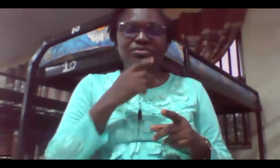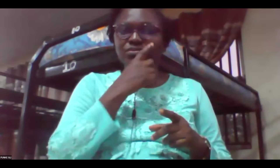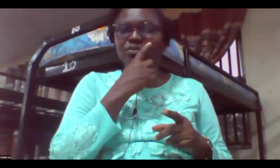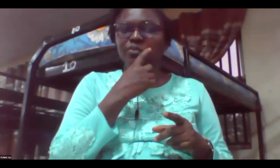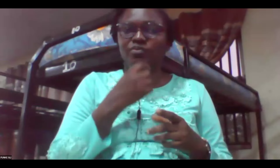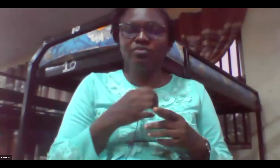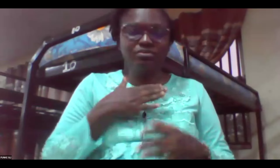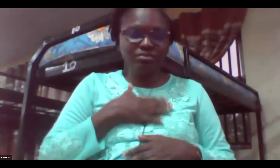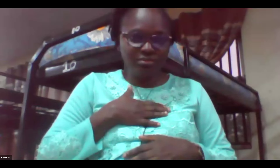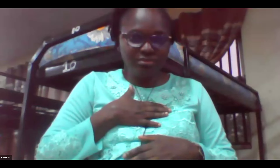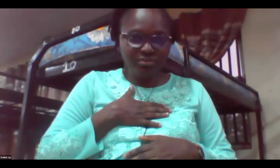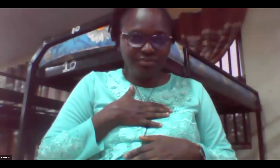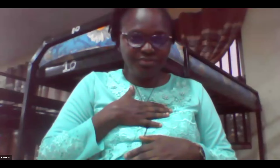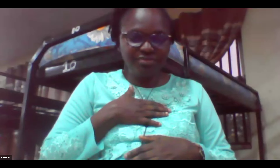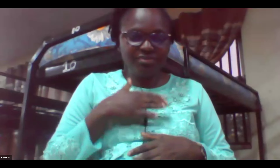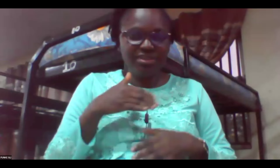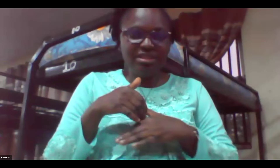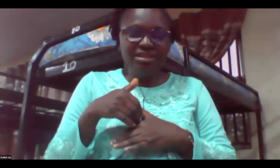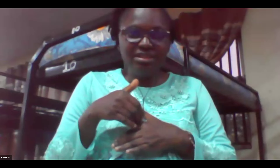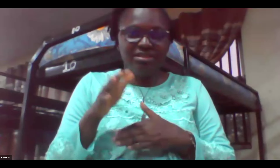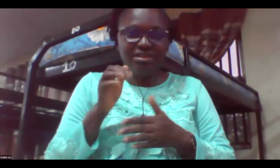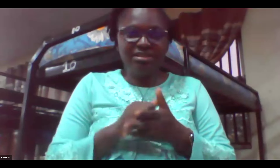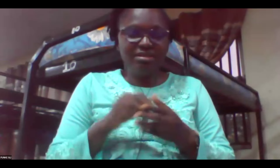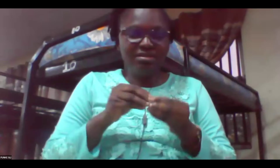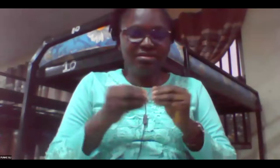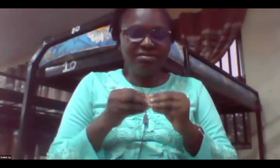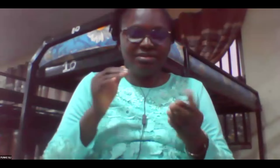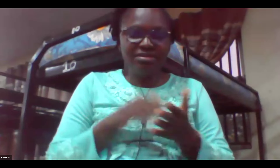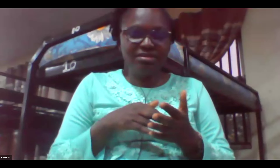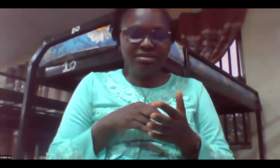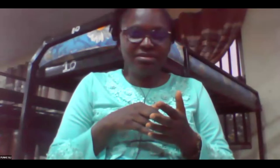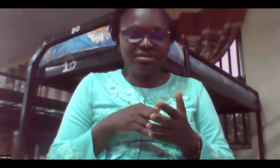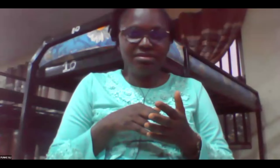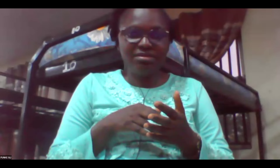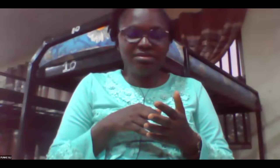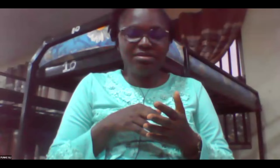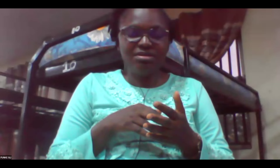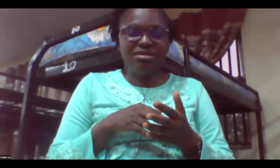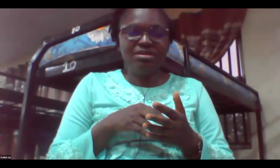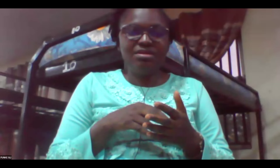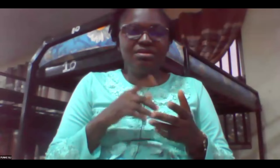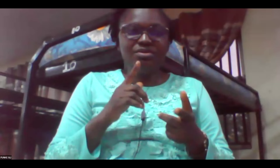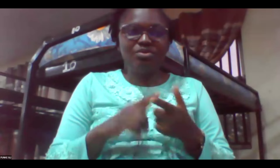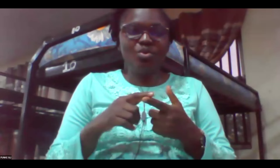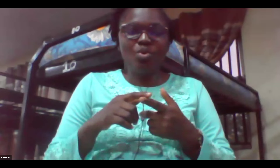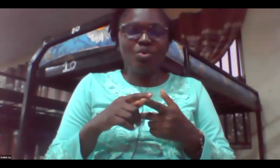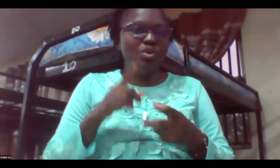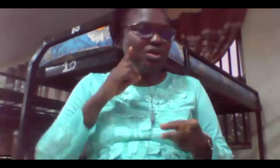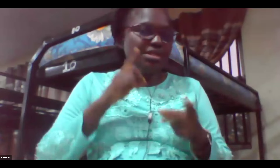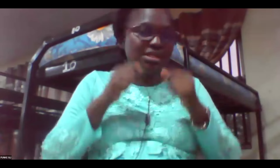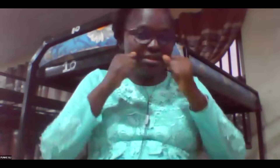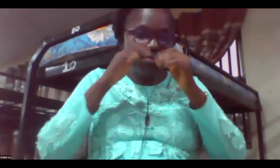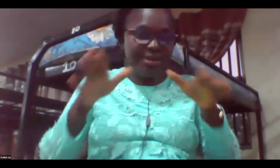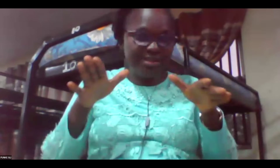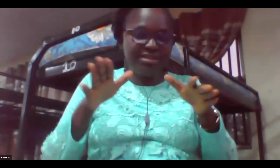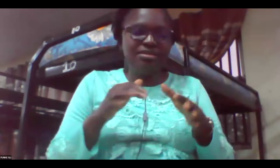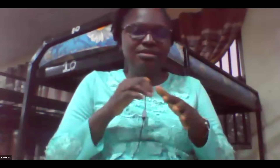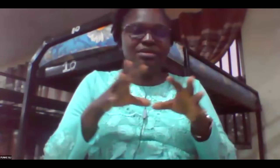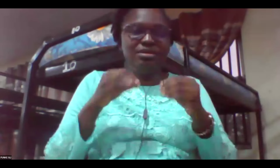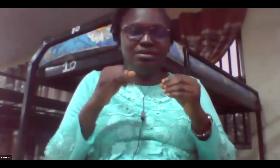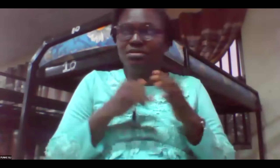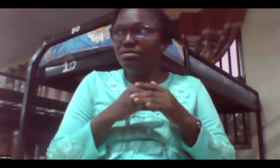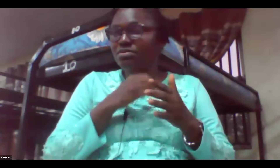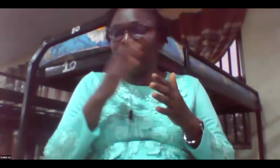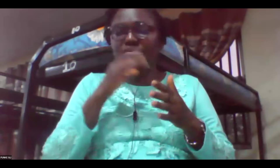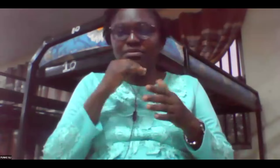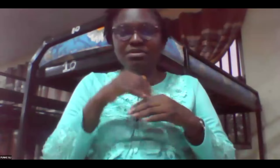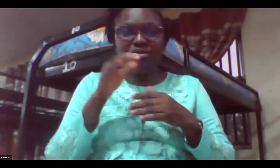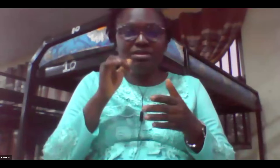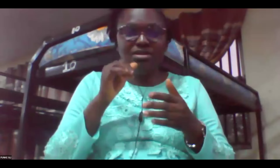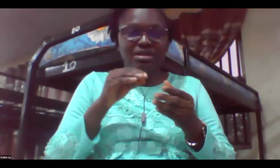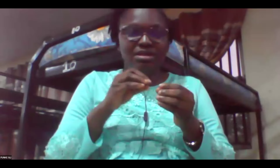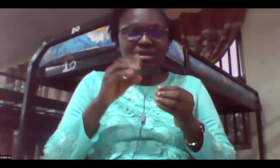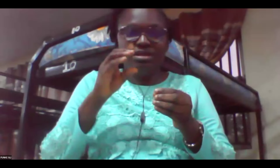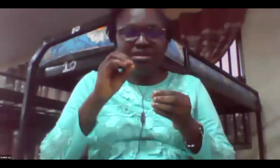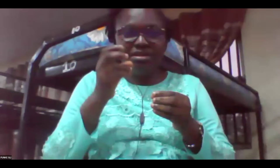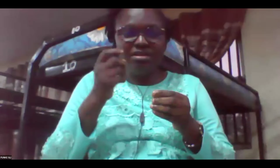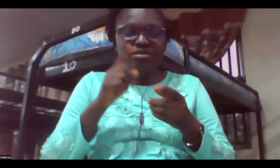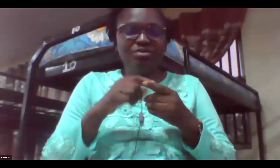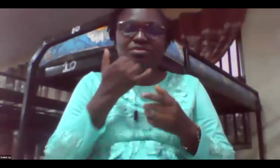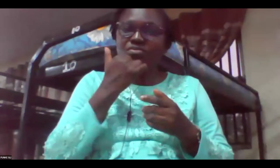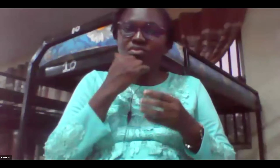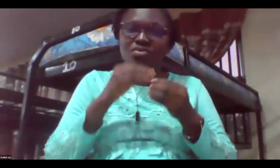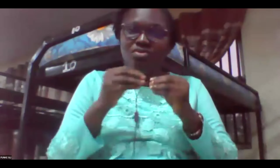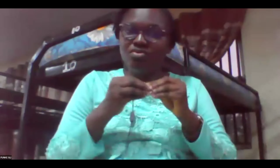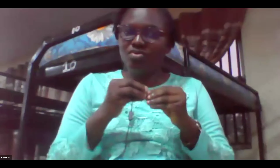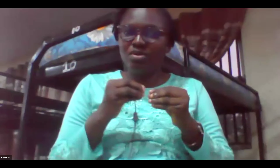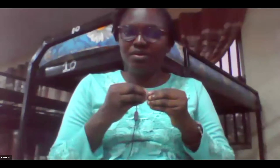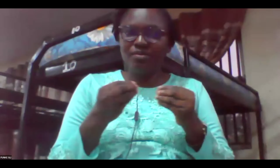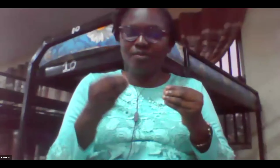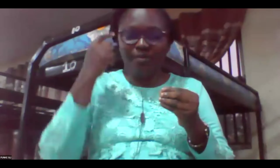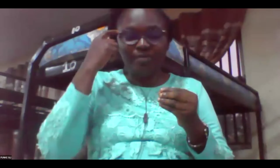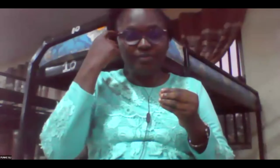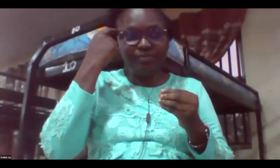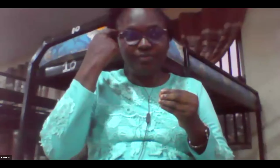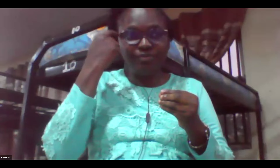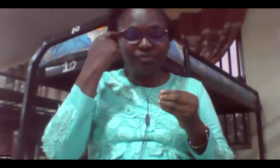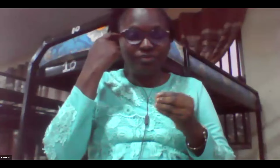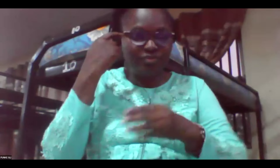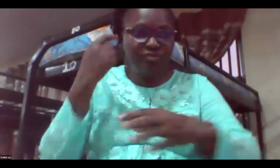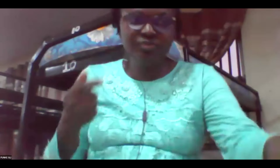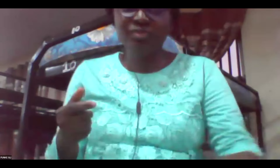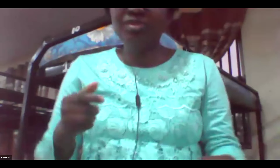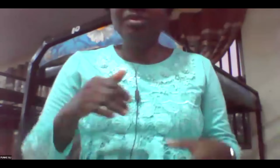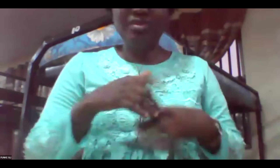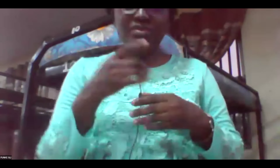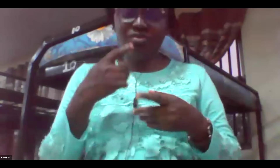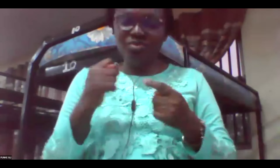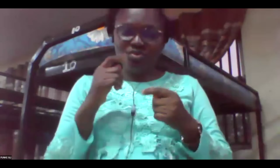Please send that number again that you use for subscription to blessing, so that that will be well captured. We'll not be sending data to the wrong number, which will give you a lot of each in times of you joining the live sections or trying to know what's happening on the Whatsapp.